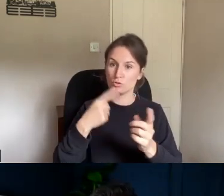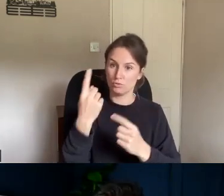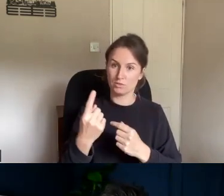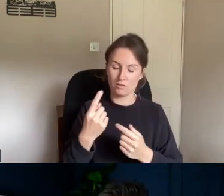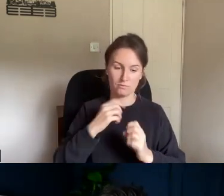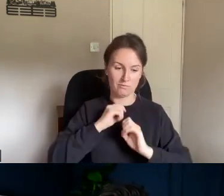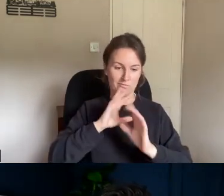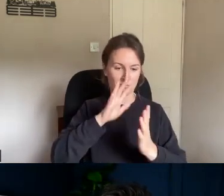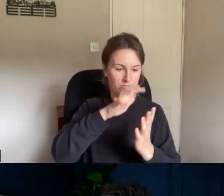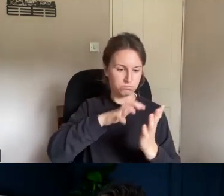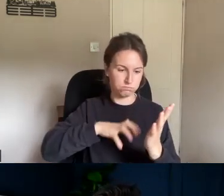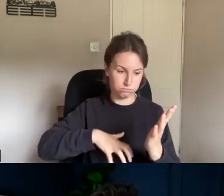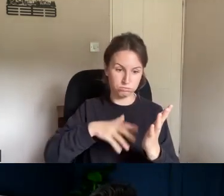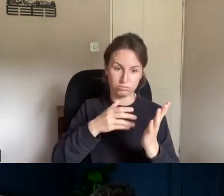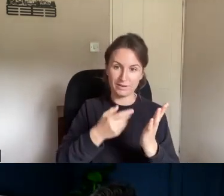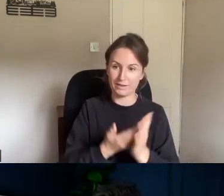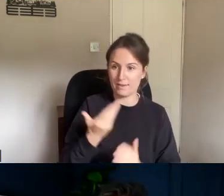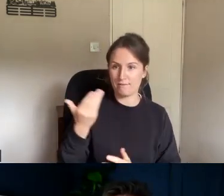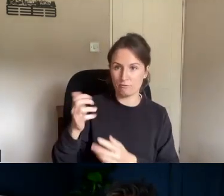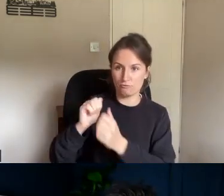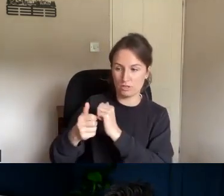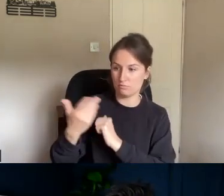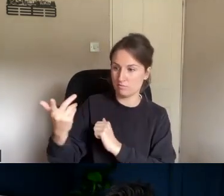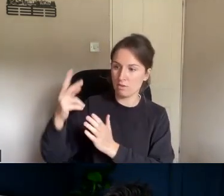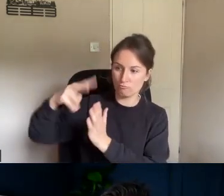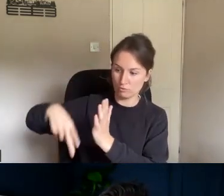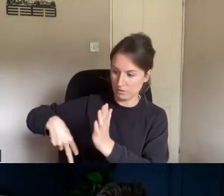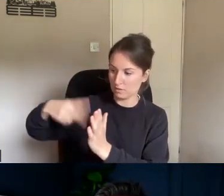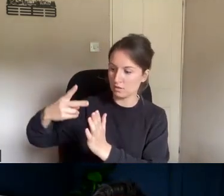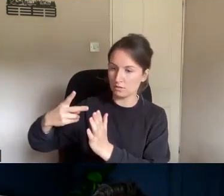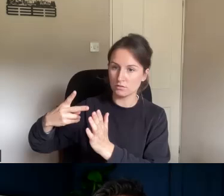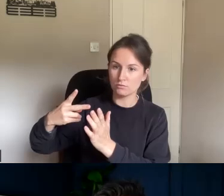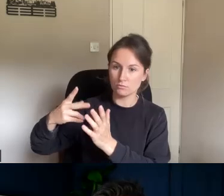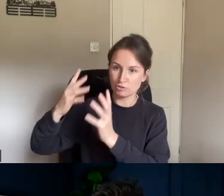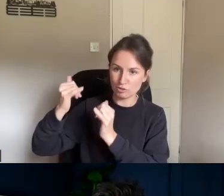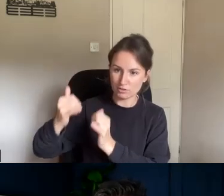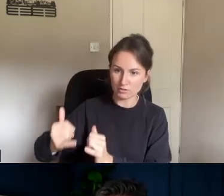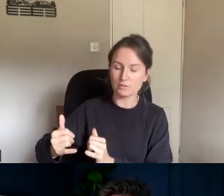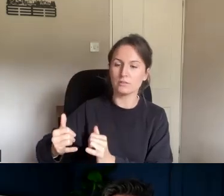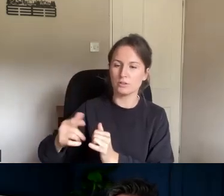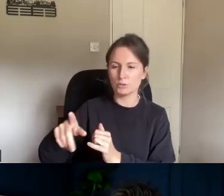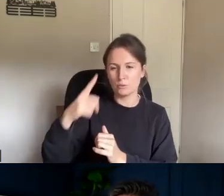Even though you're the one submitting it because you'll find it when you're doing job applications and things like that, it's really hard